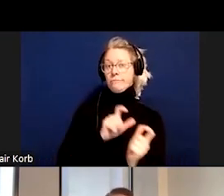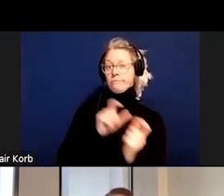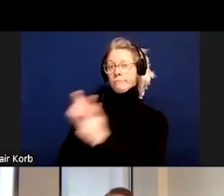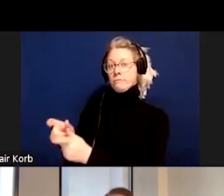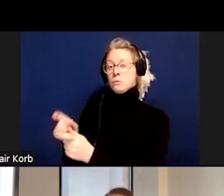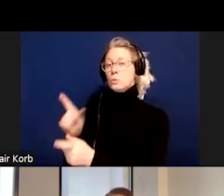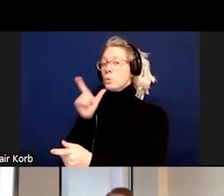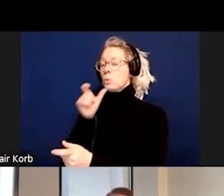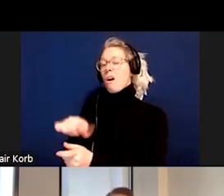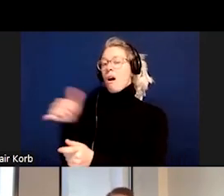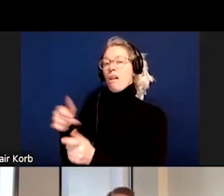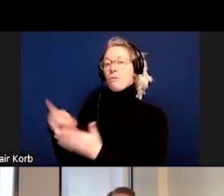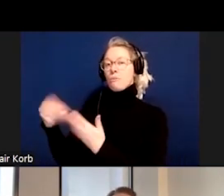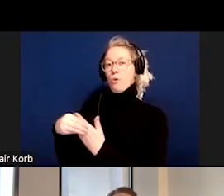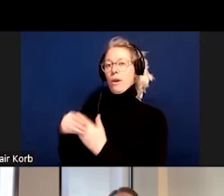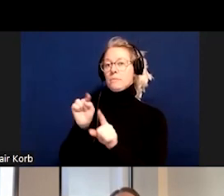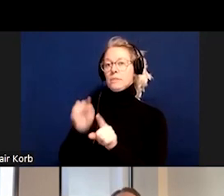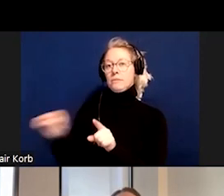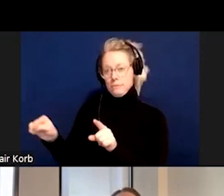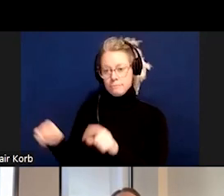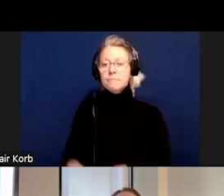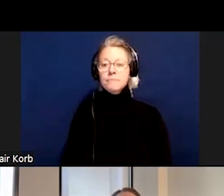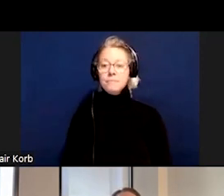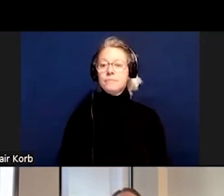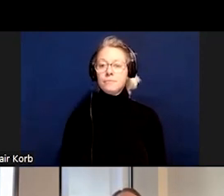to other programs in the portfolio.